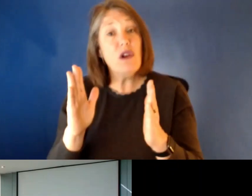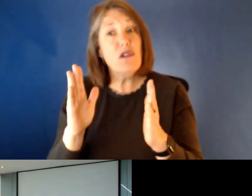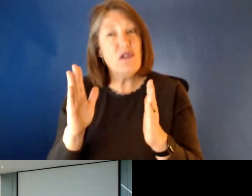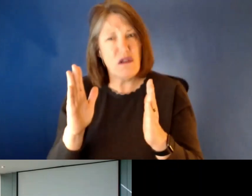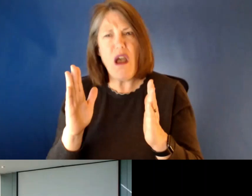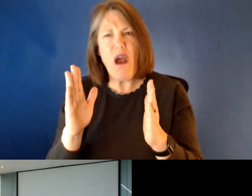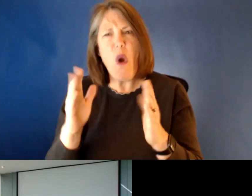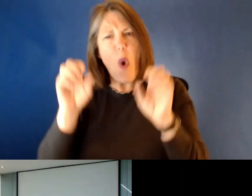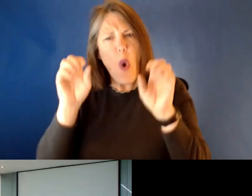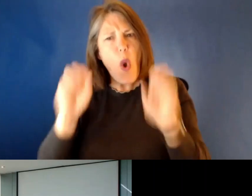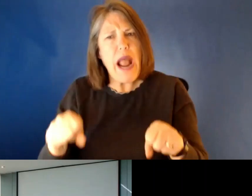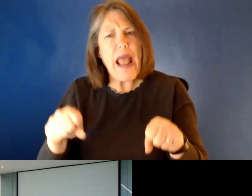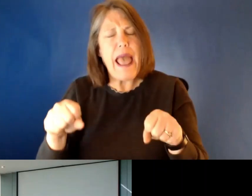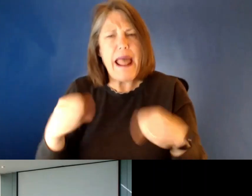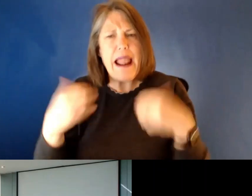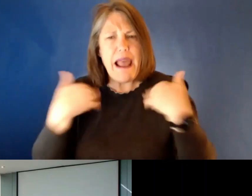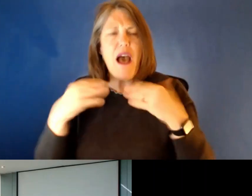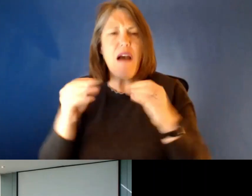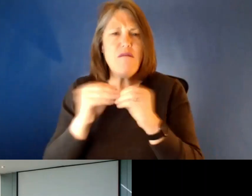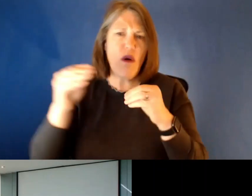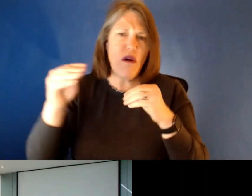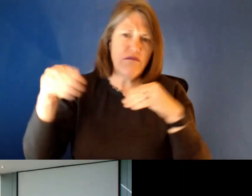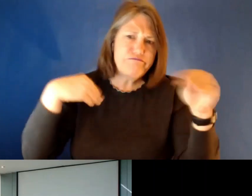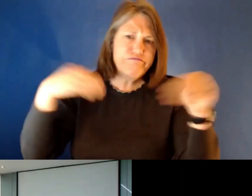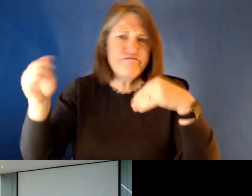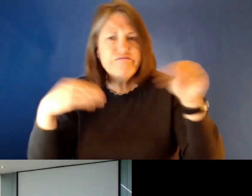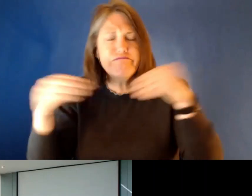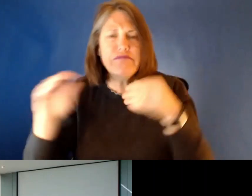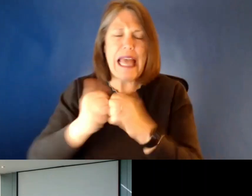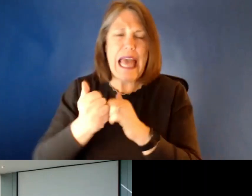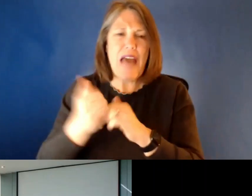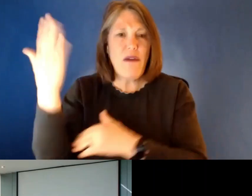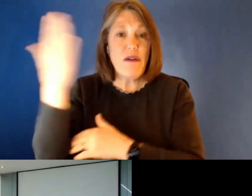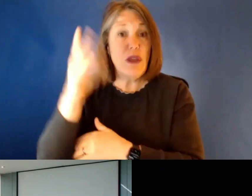06:14:33 in how they present, as you'll learn and see.